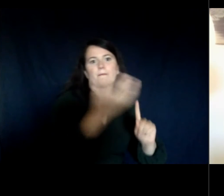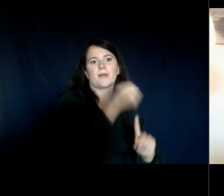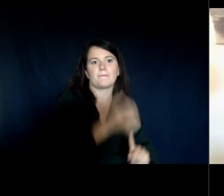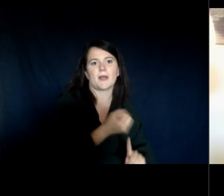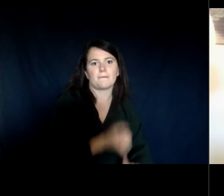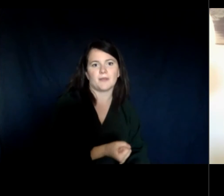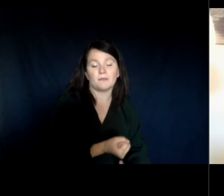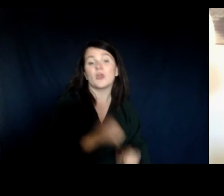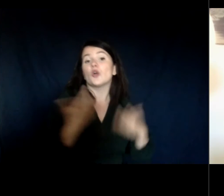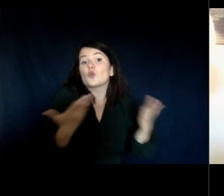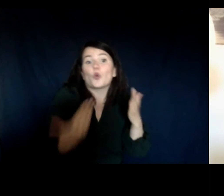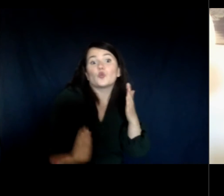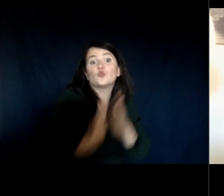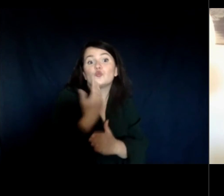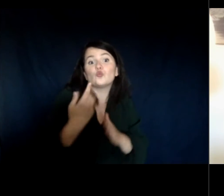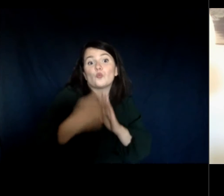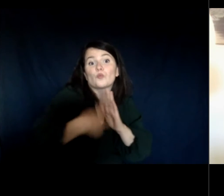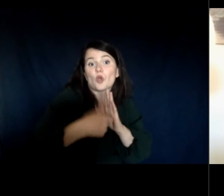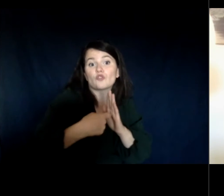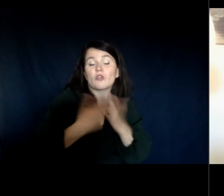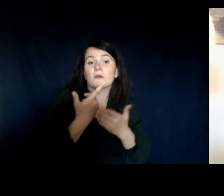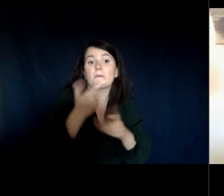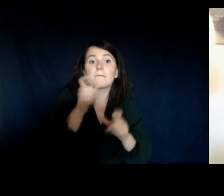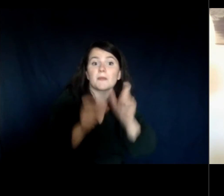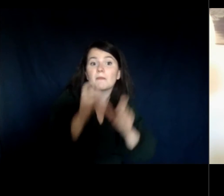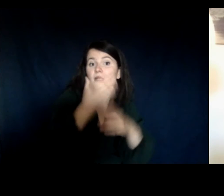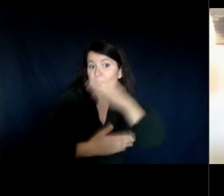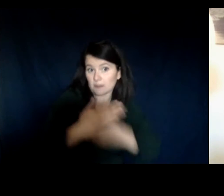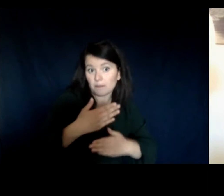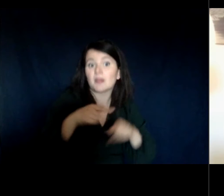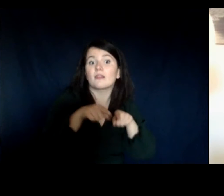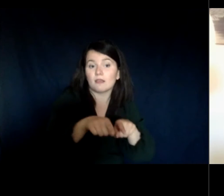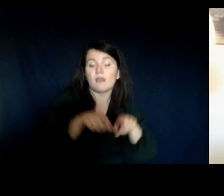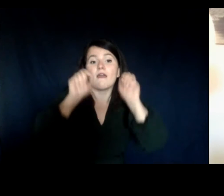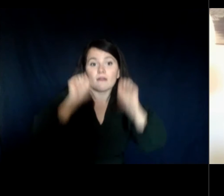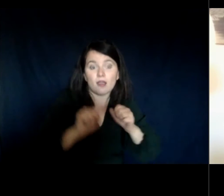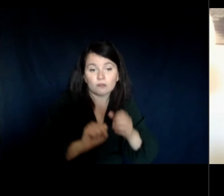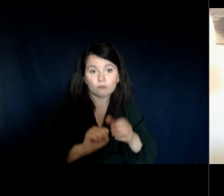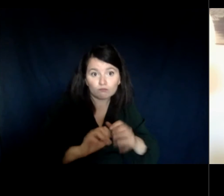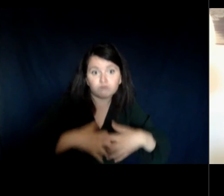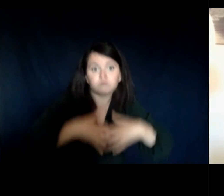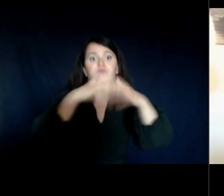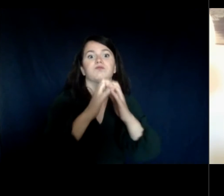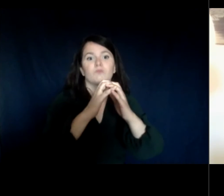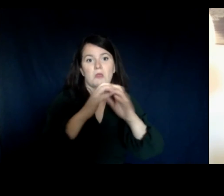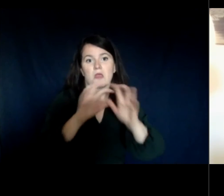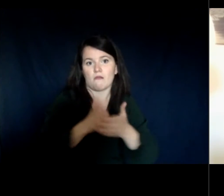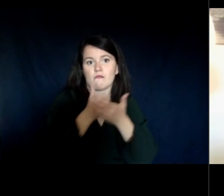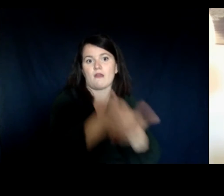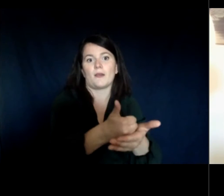for persons with disabilities if needed. The third one is considering the public procurement in the rules.